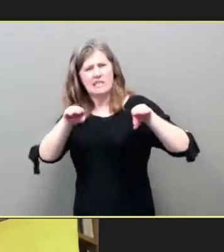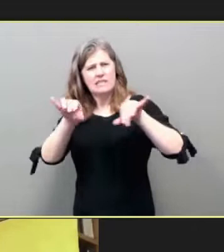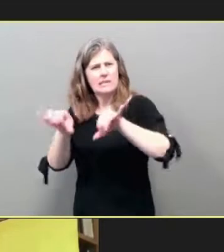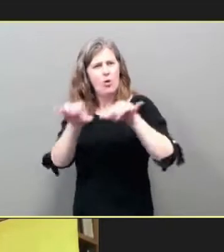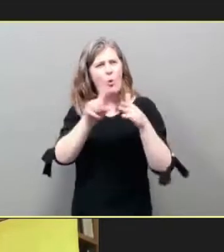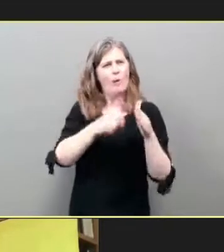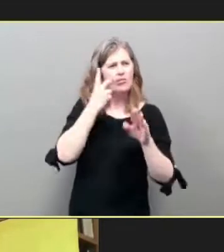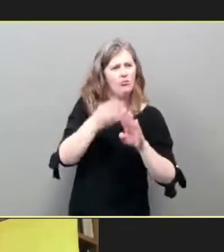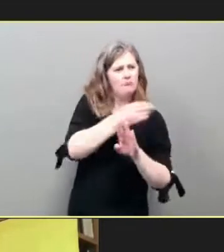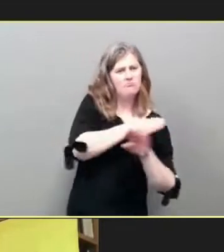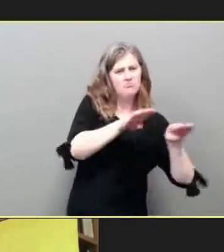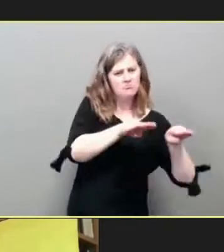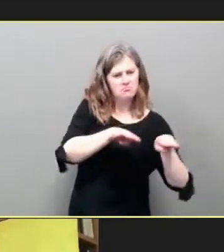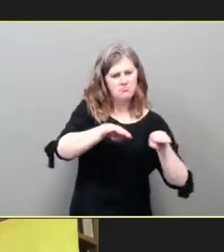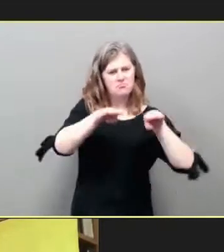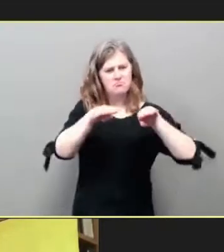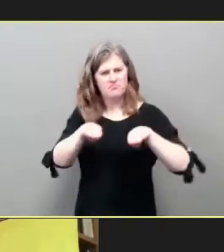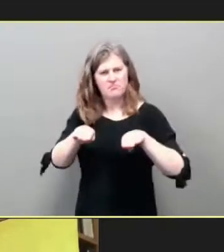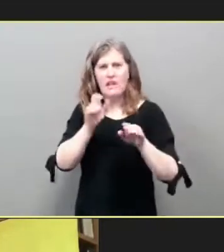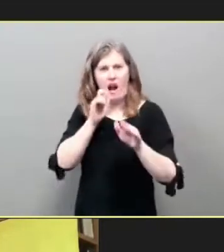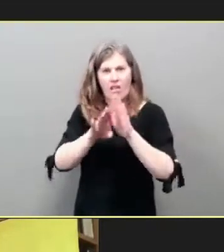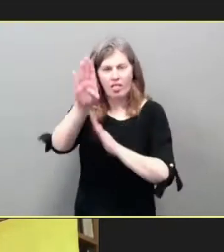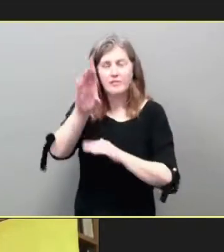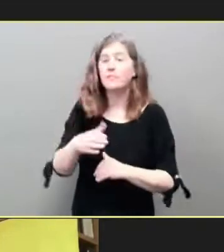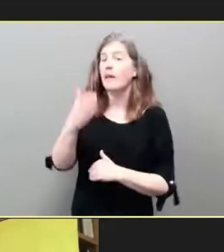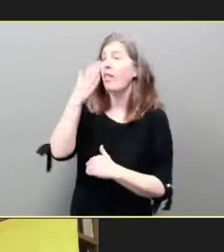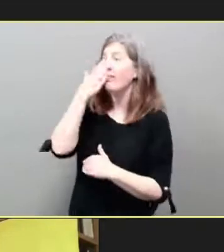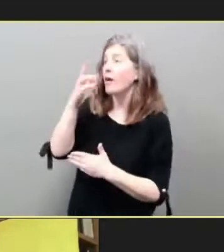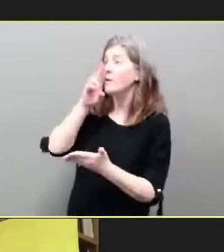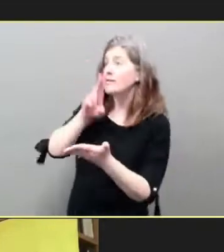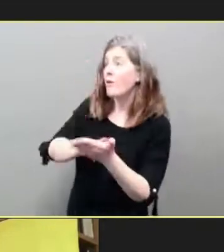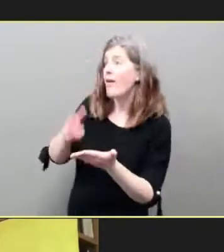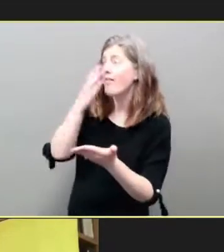Thank you secretaries and thank you to our media partners. That is the end of